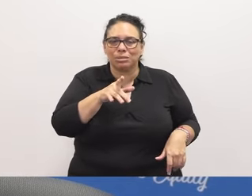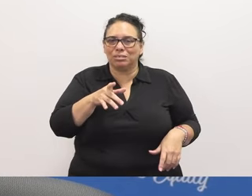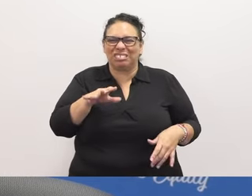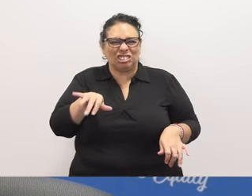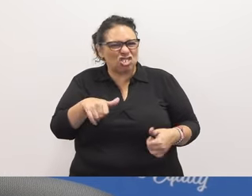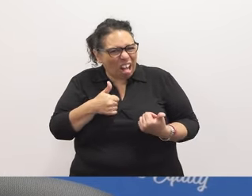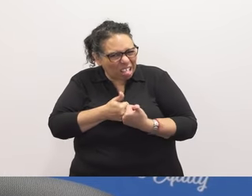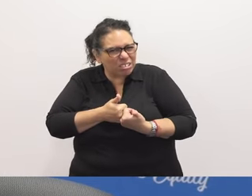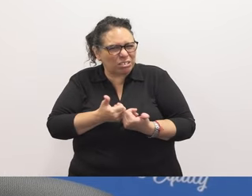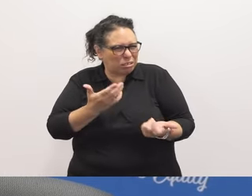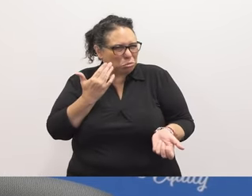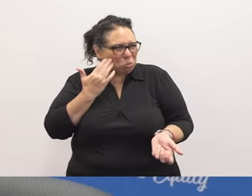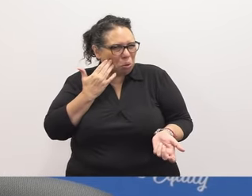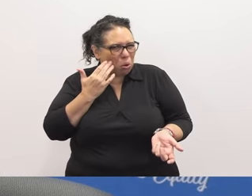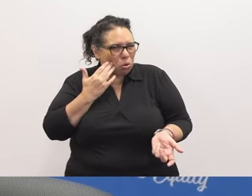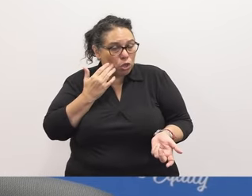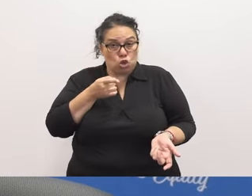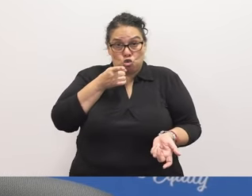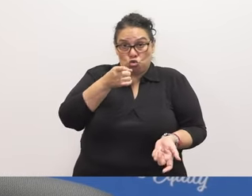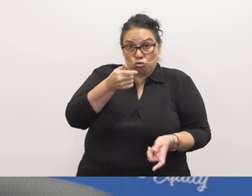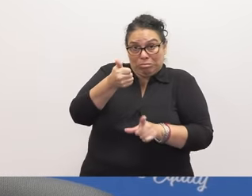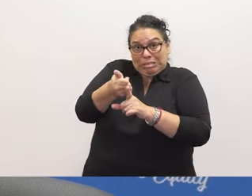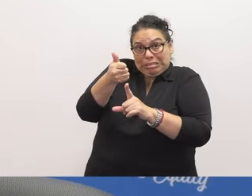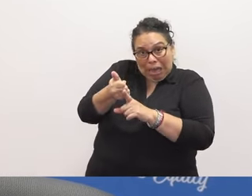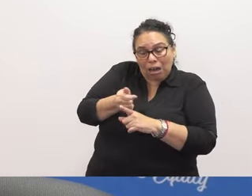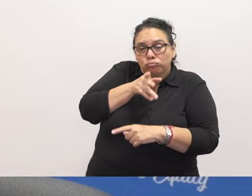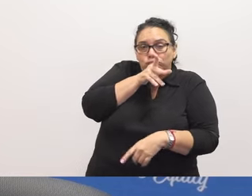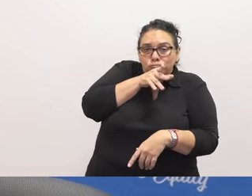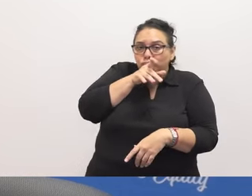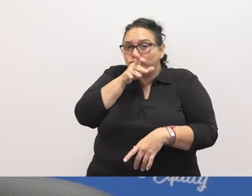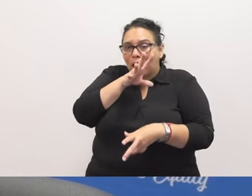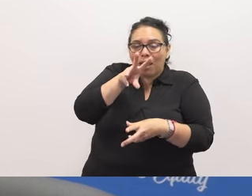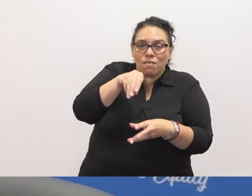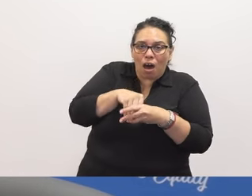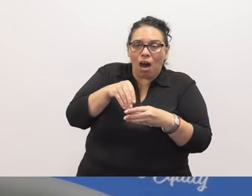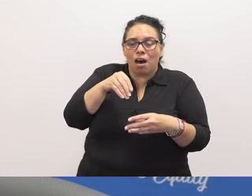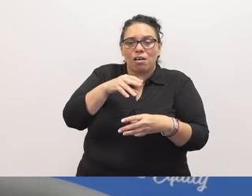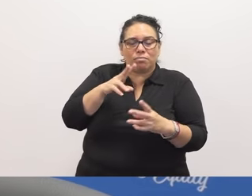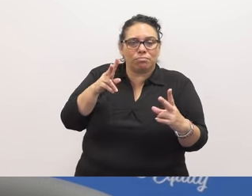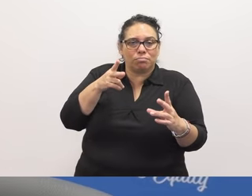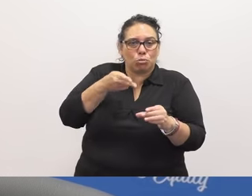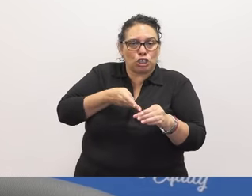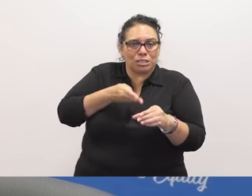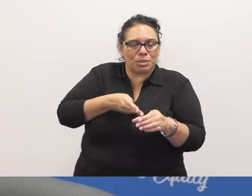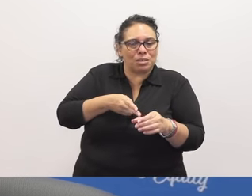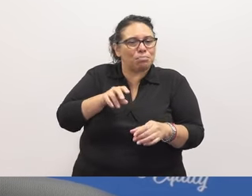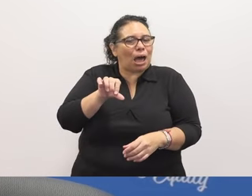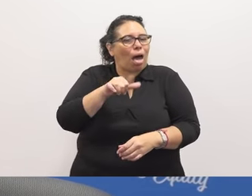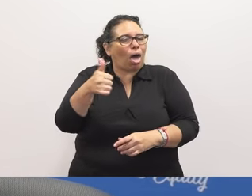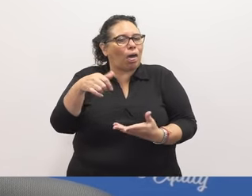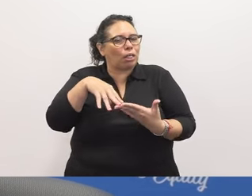knowing that you've been actively, trying to talk, trying to be involved, trying to participate, what are some of the things that you're hearing or seeing